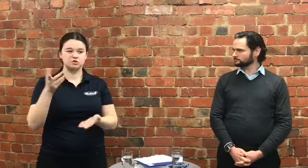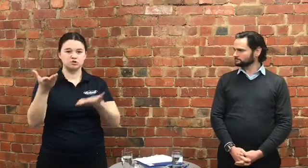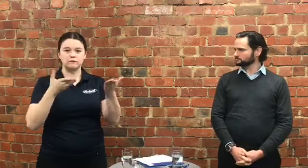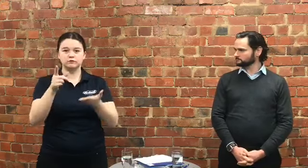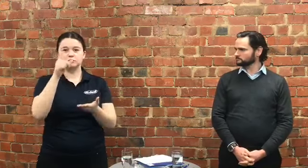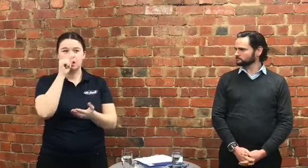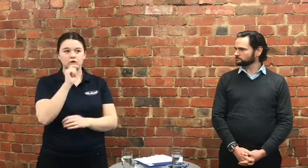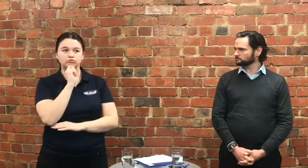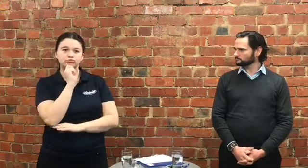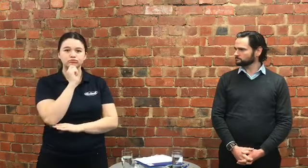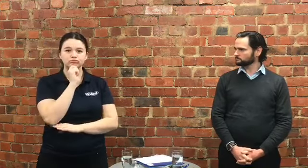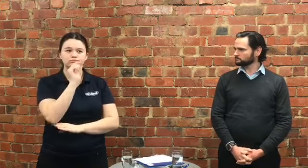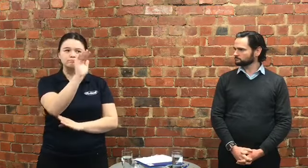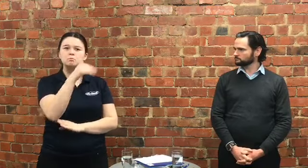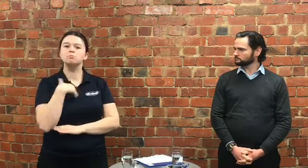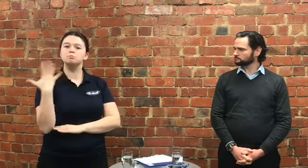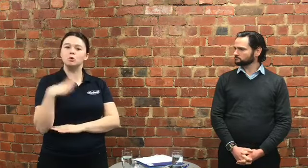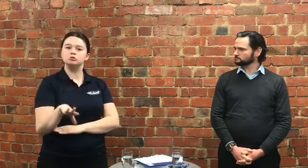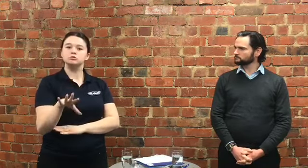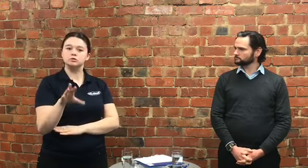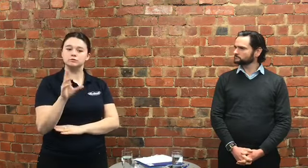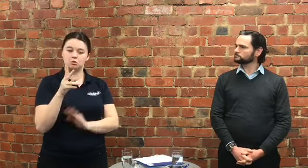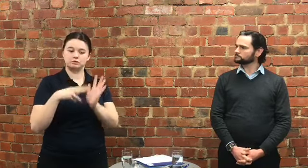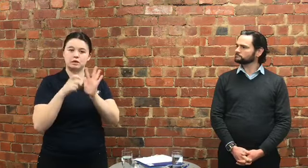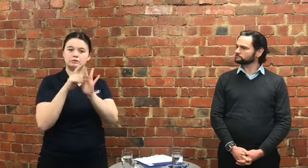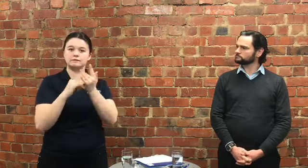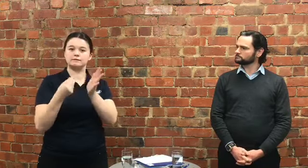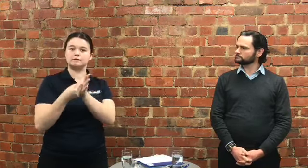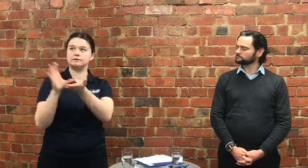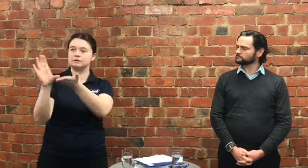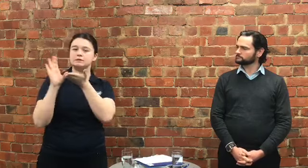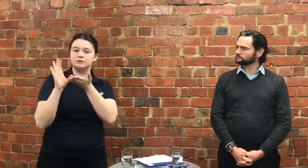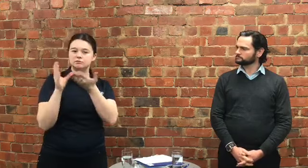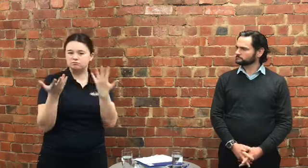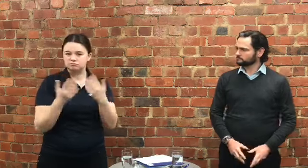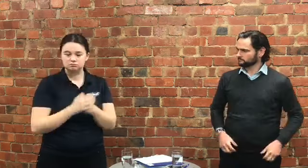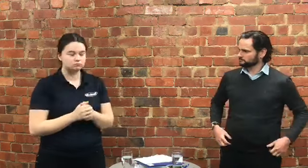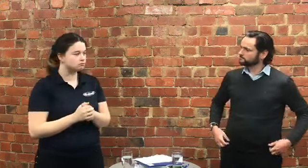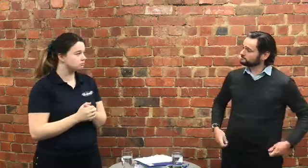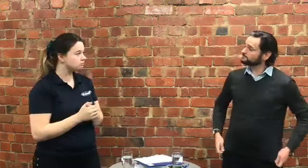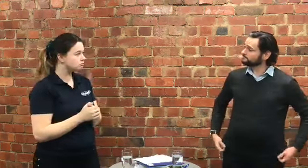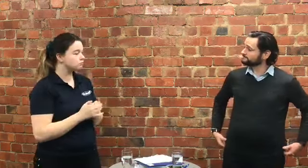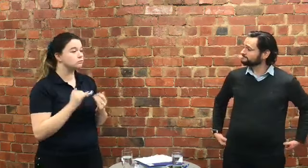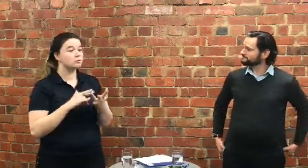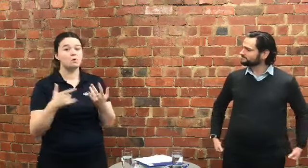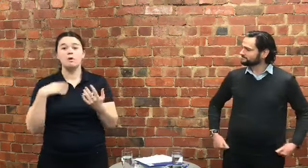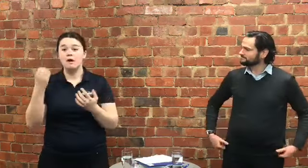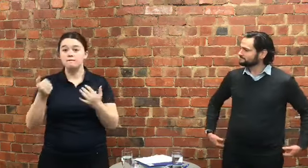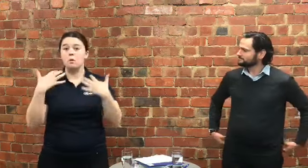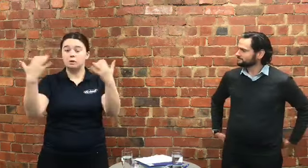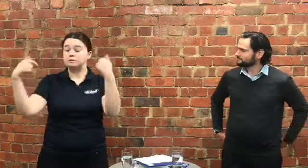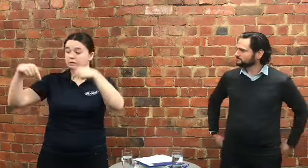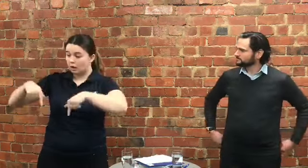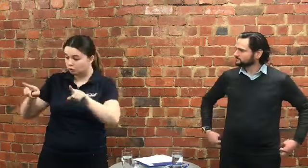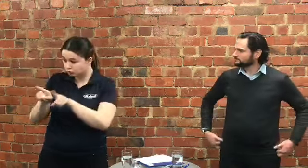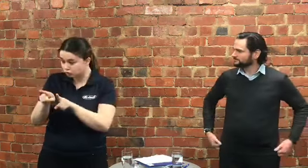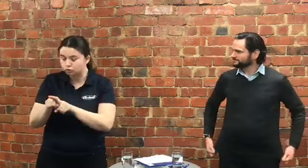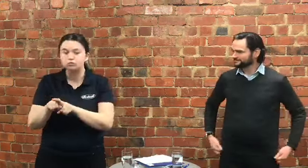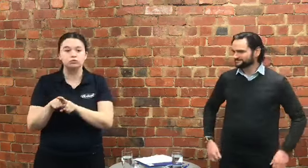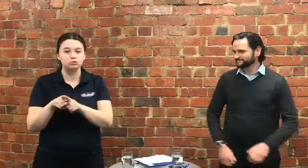in relation to Adam's role and also give you some ideas about the sorts of things that you can consider having in your package from NDIS.